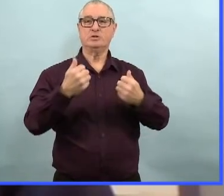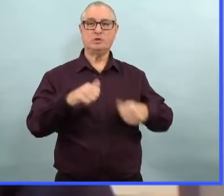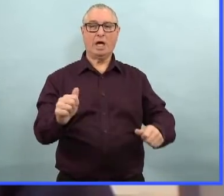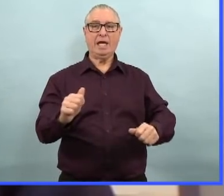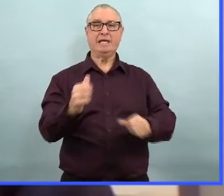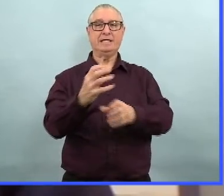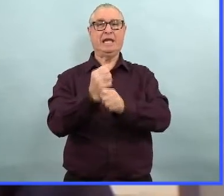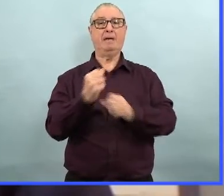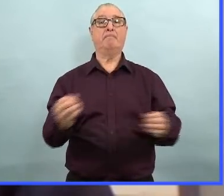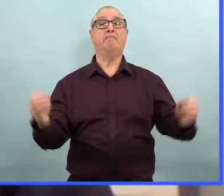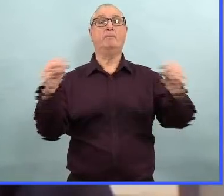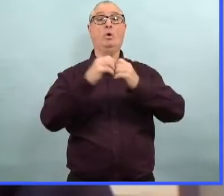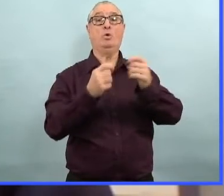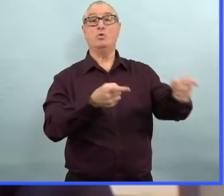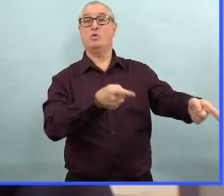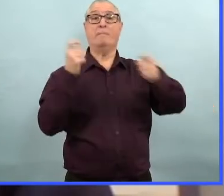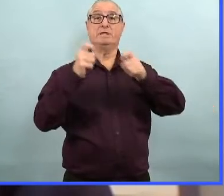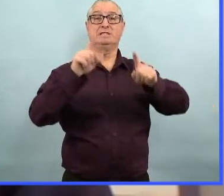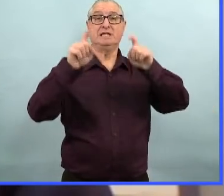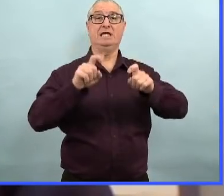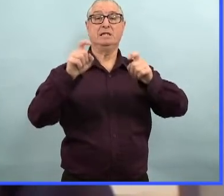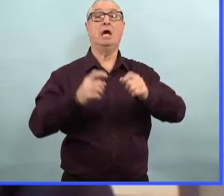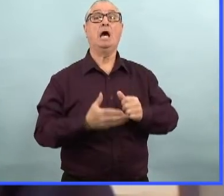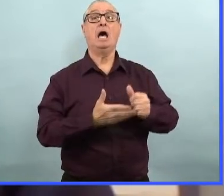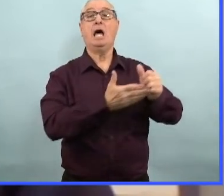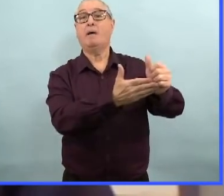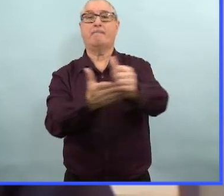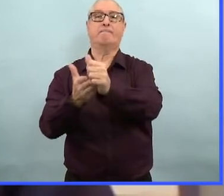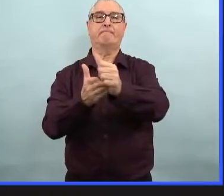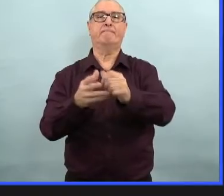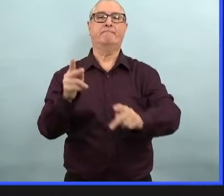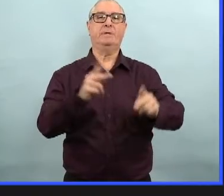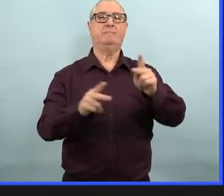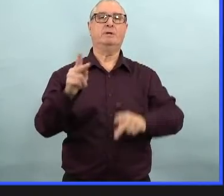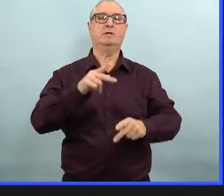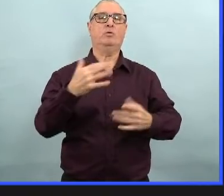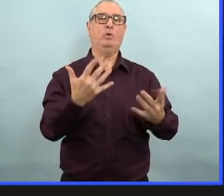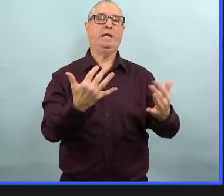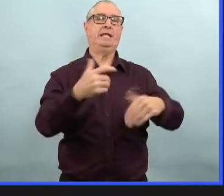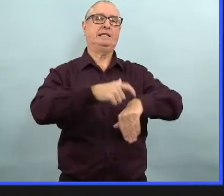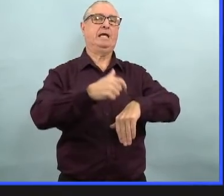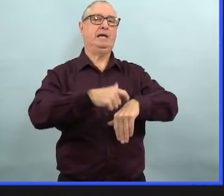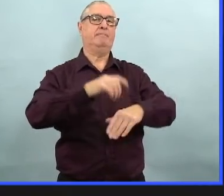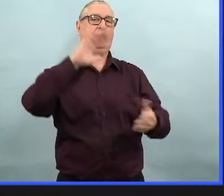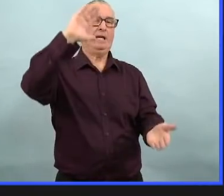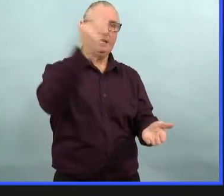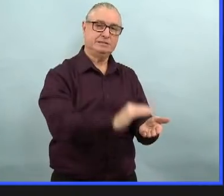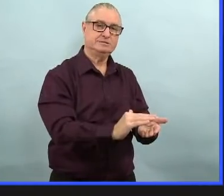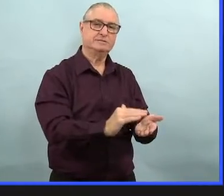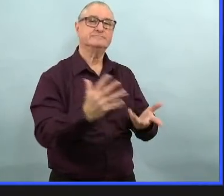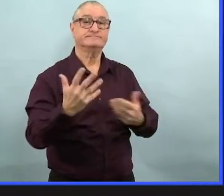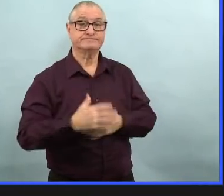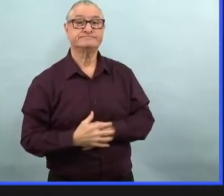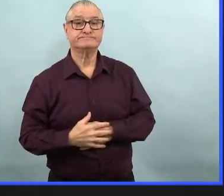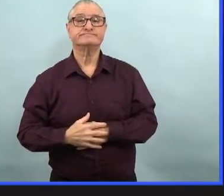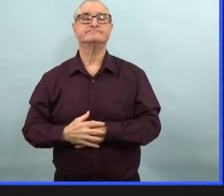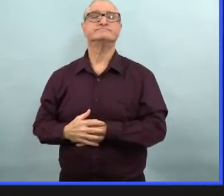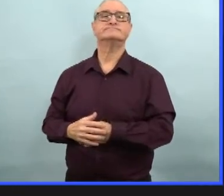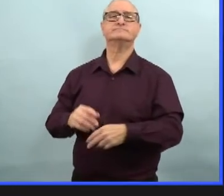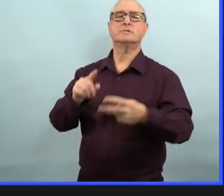which should help alleviate things even more okay dr russon we have you know anecdotal reports now